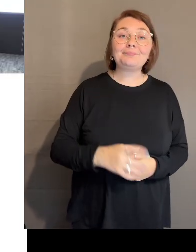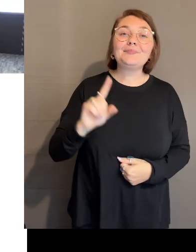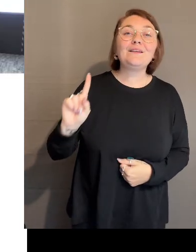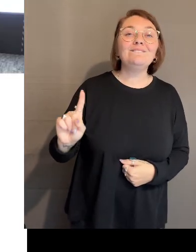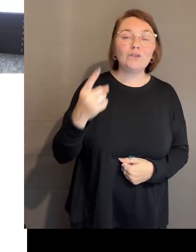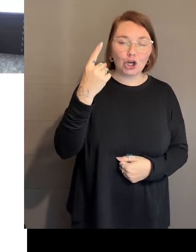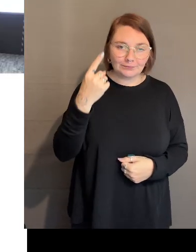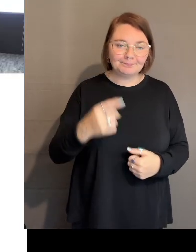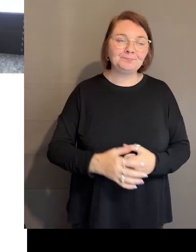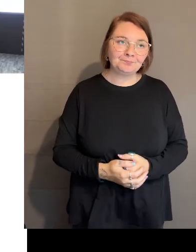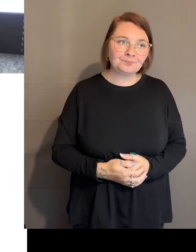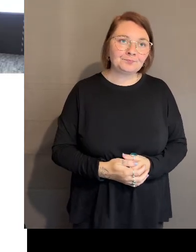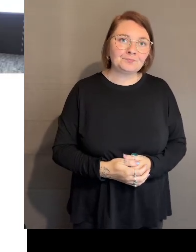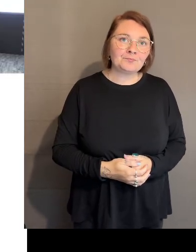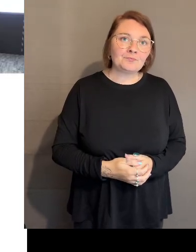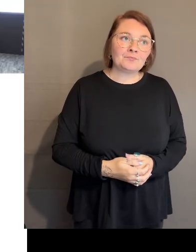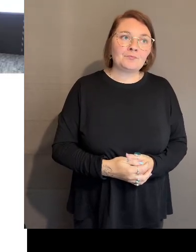But first thing first,